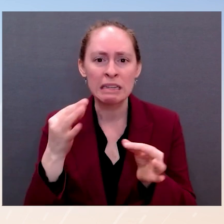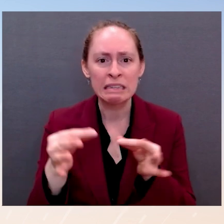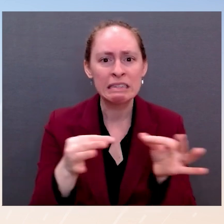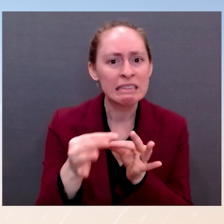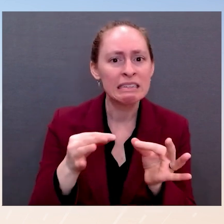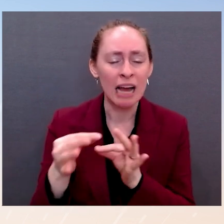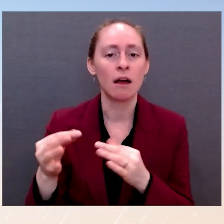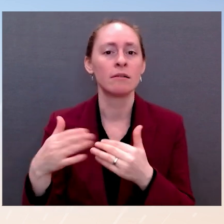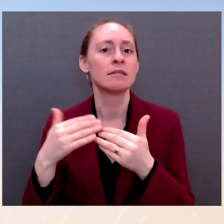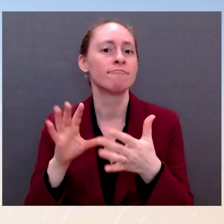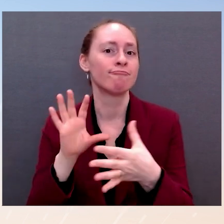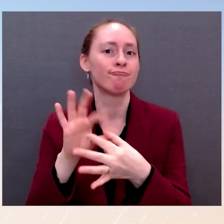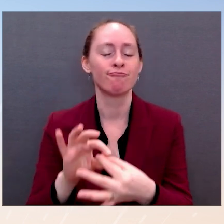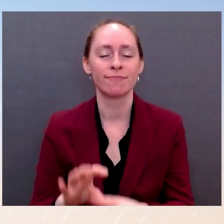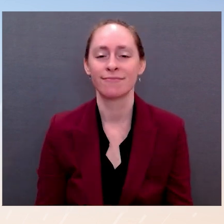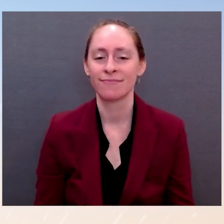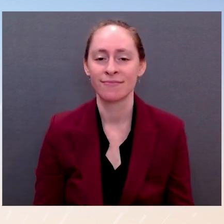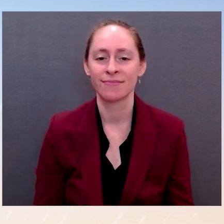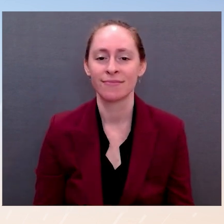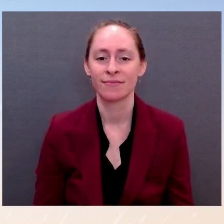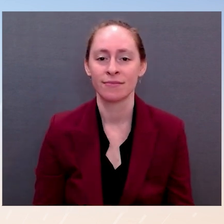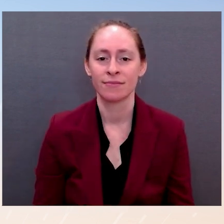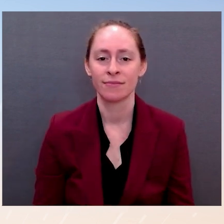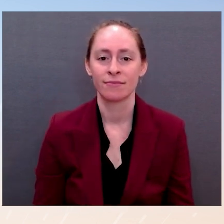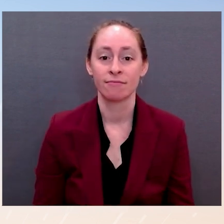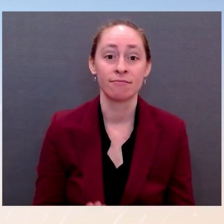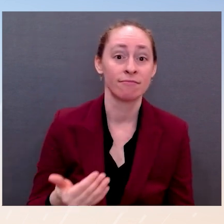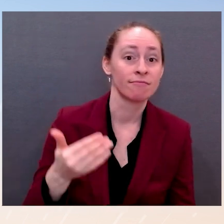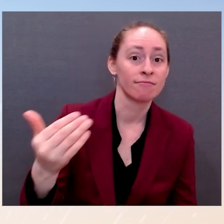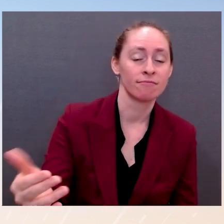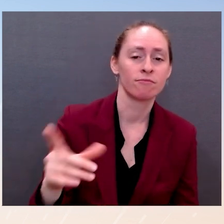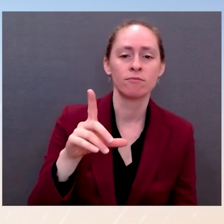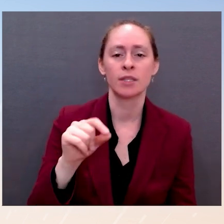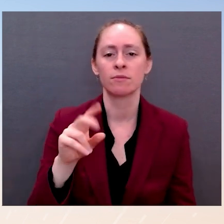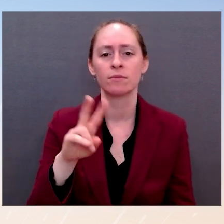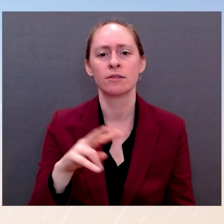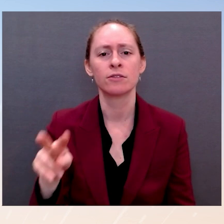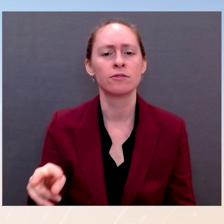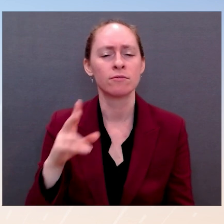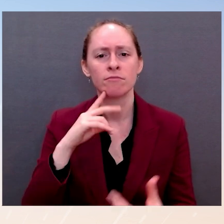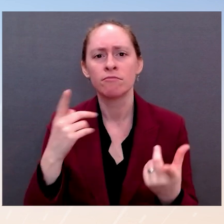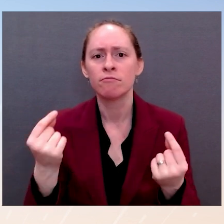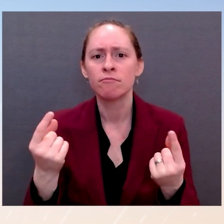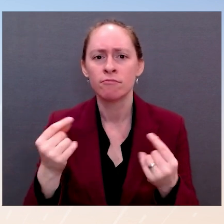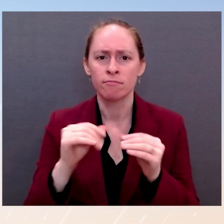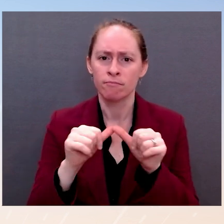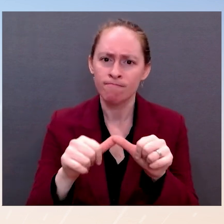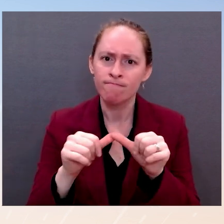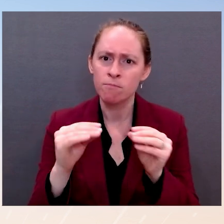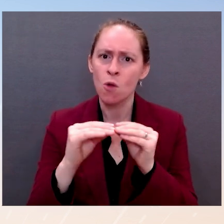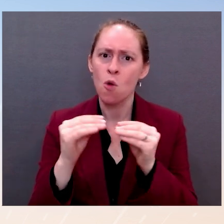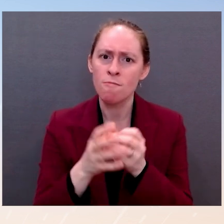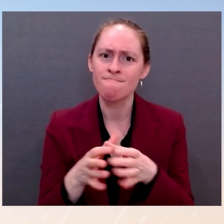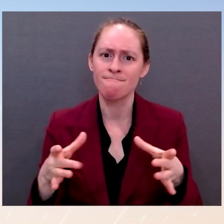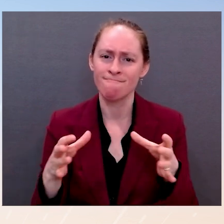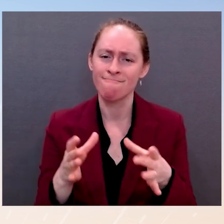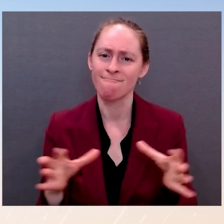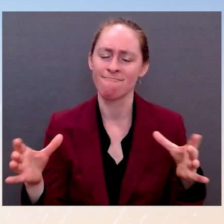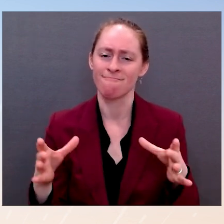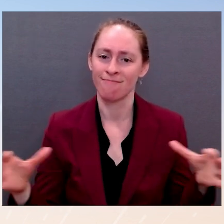And we are only going to be digging even deeper in 2020 to to continue to build on those gains.